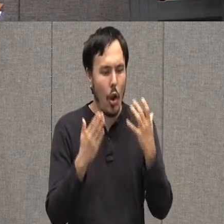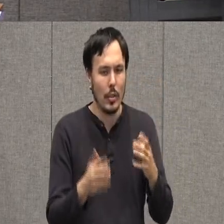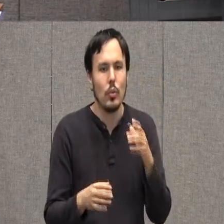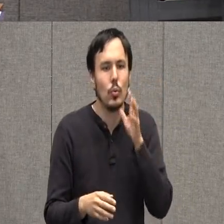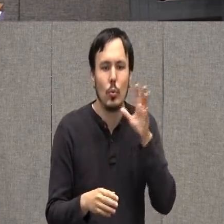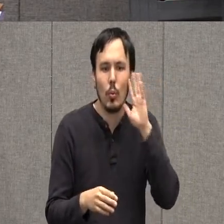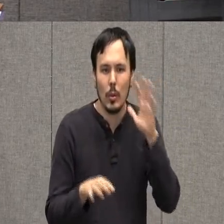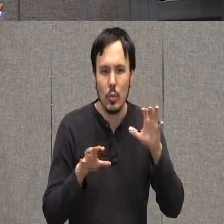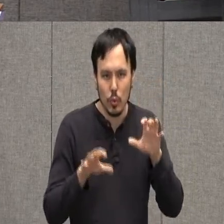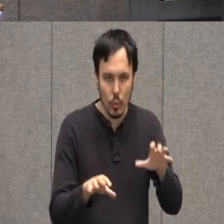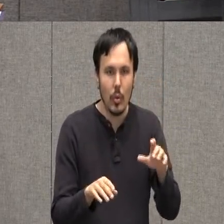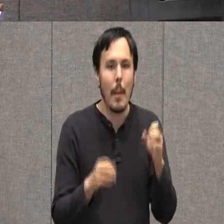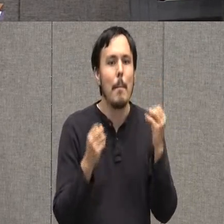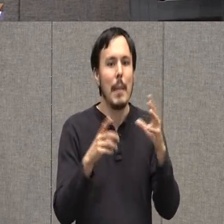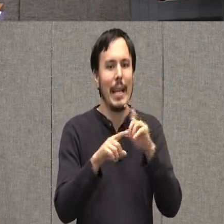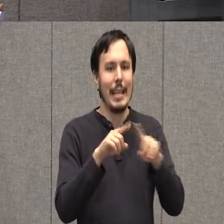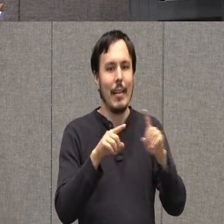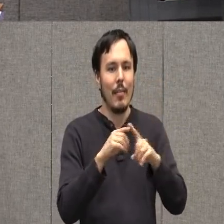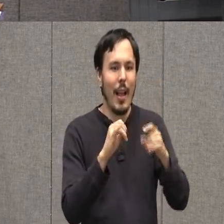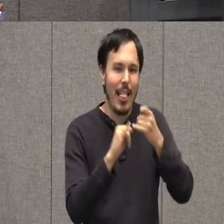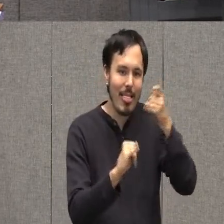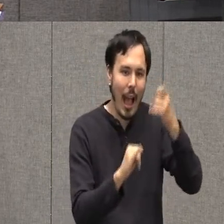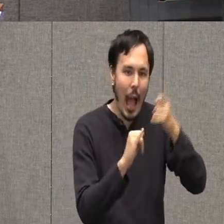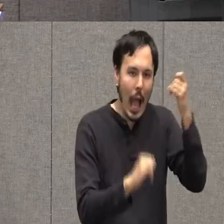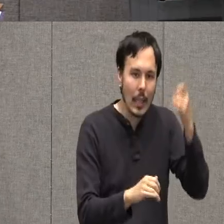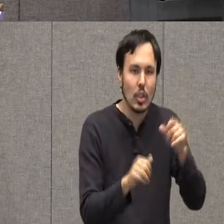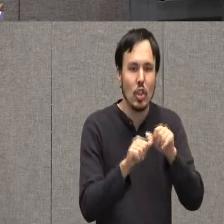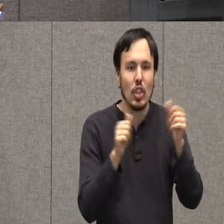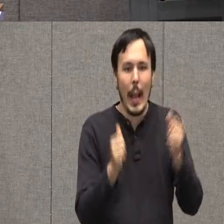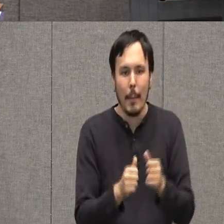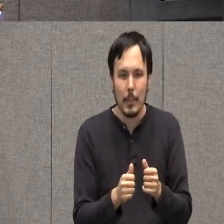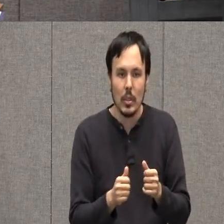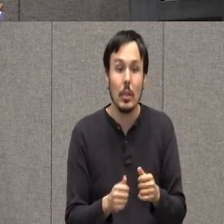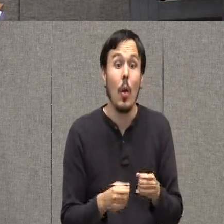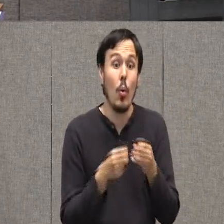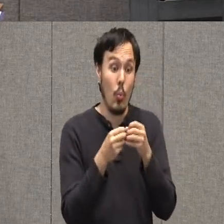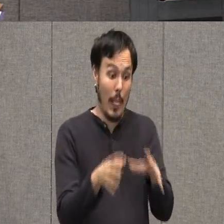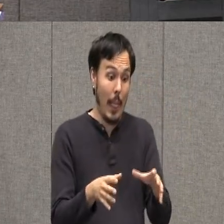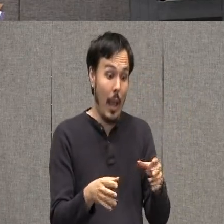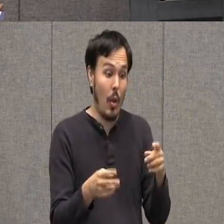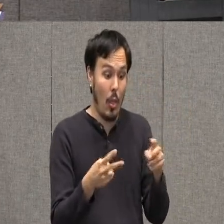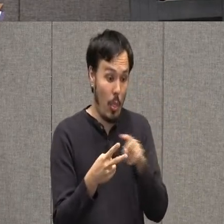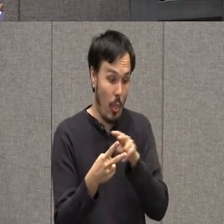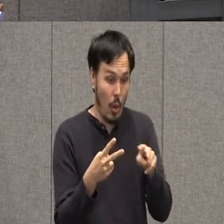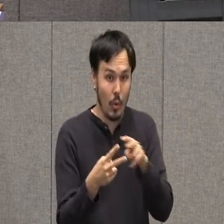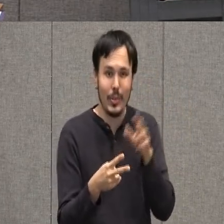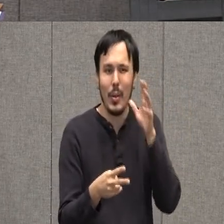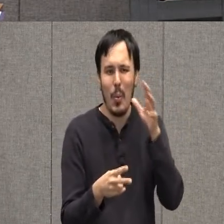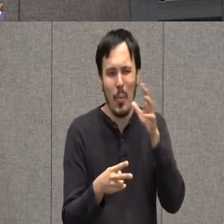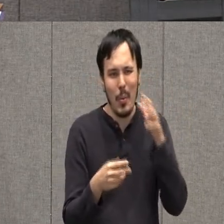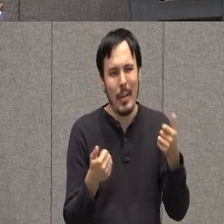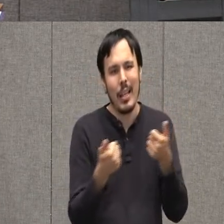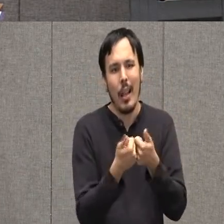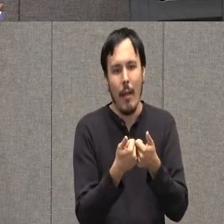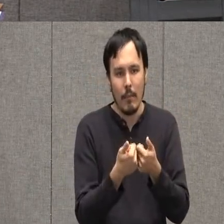These are building blocks for artwork. Without them, it's a little bit tricky. And then what's fun is as you start adding